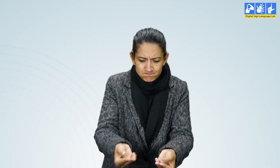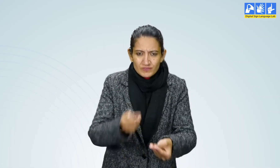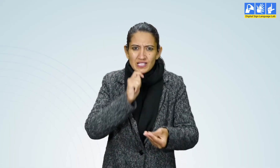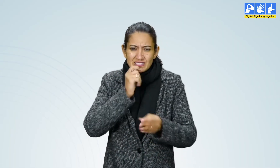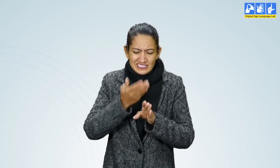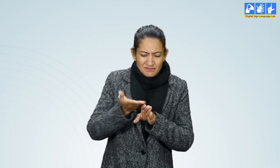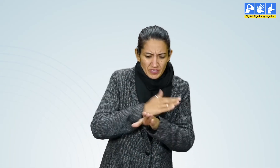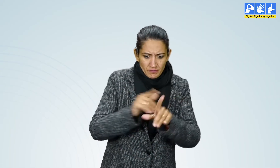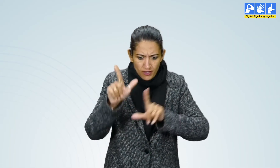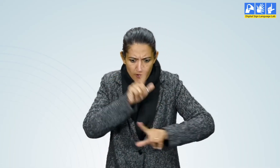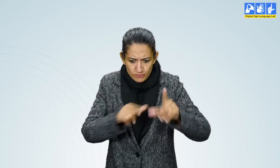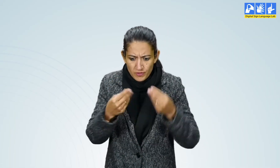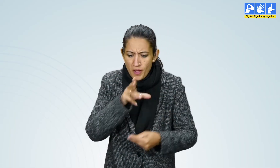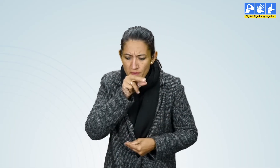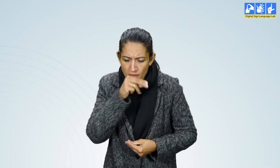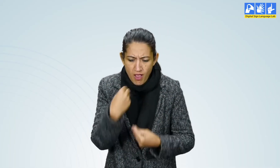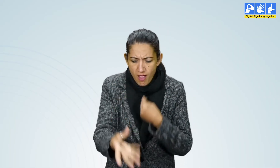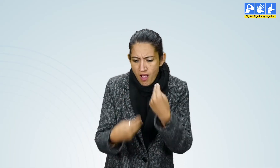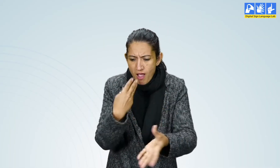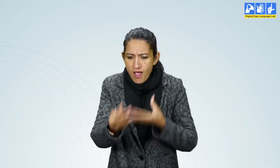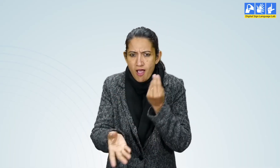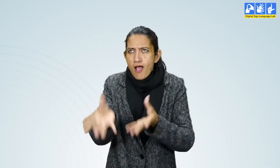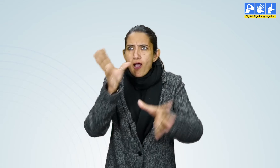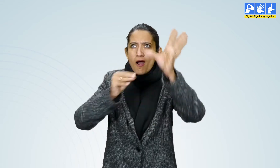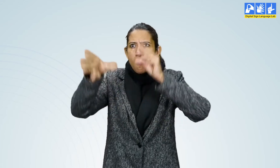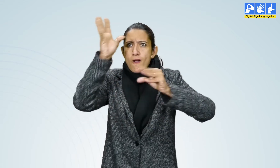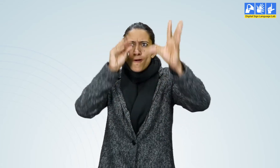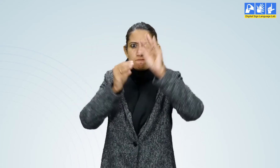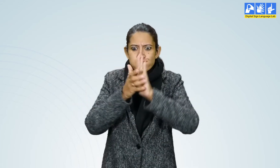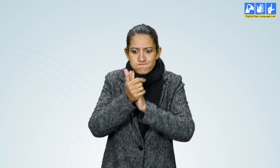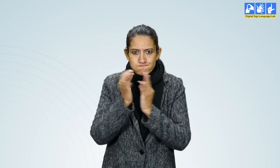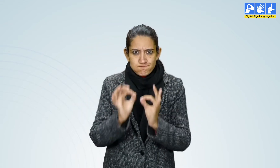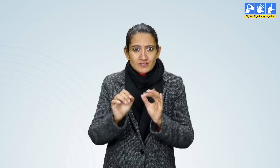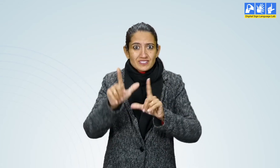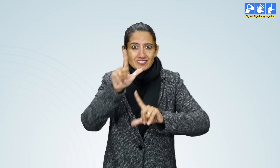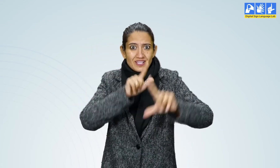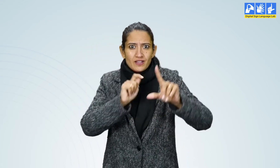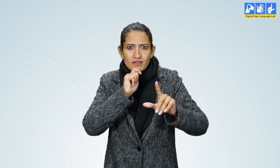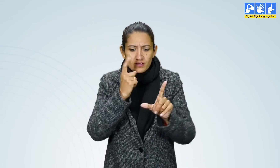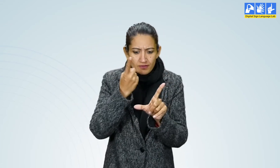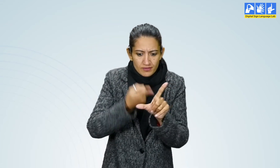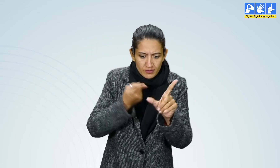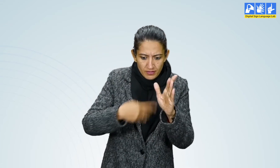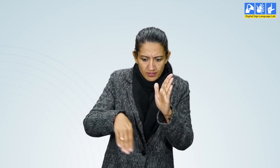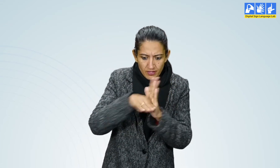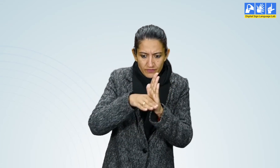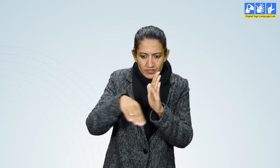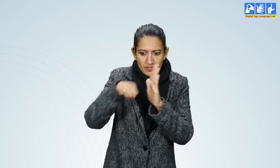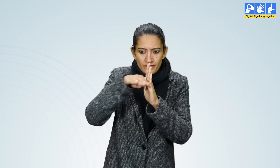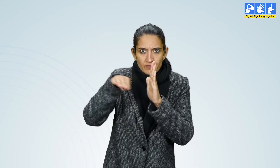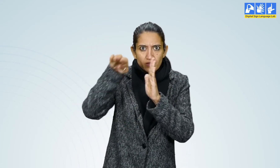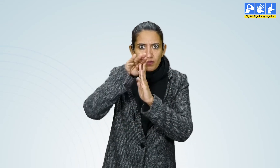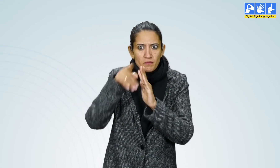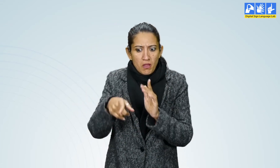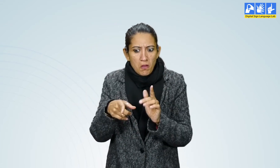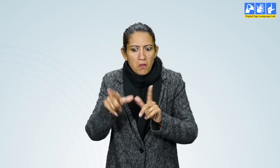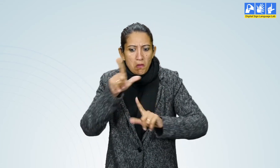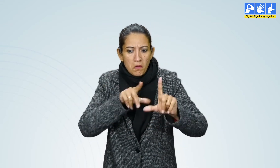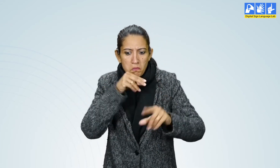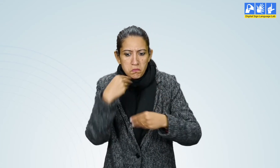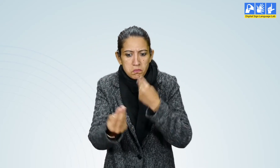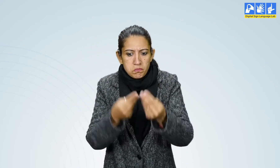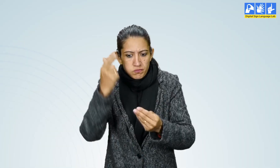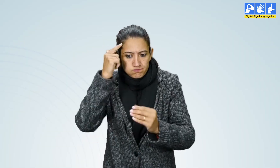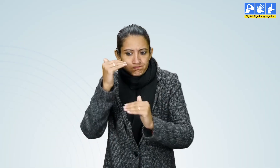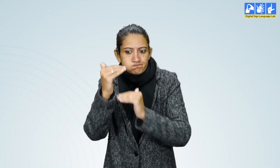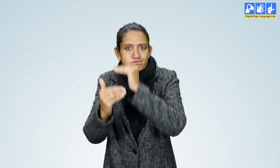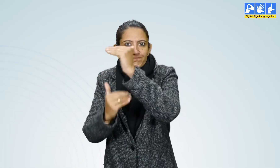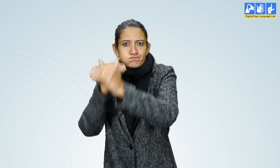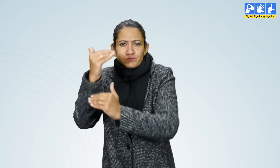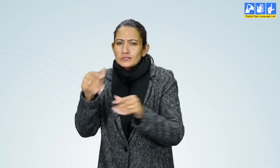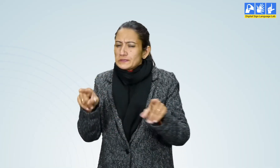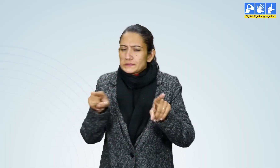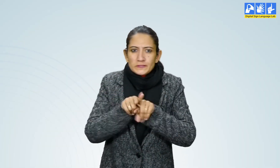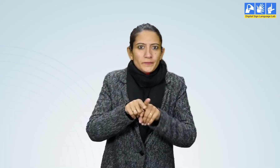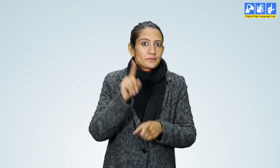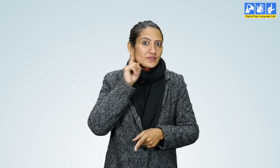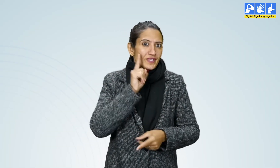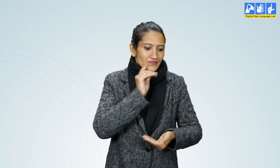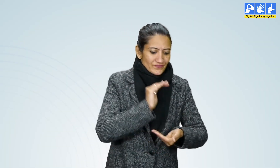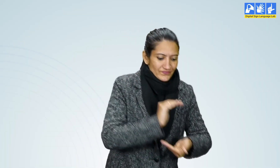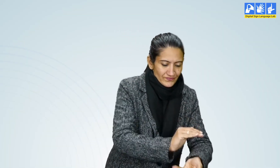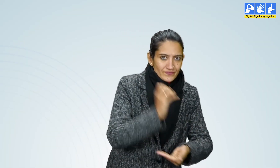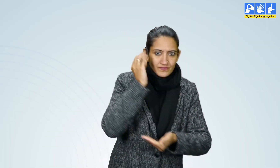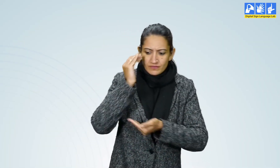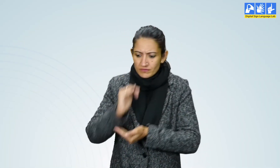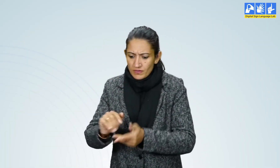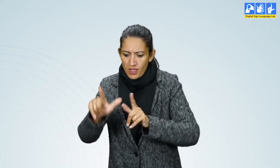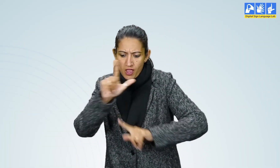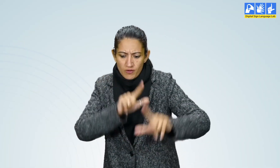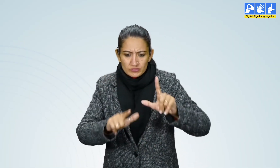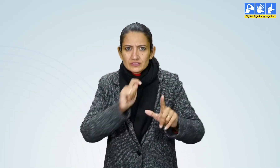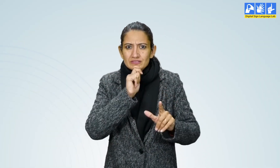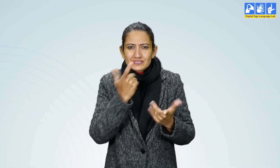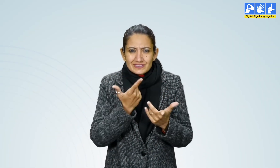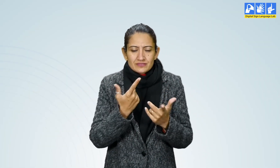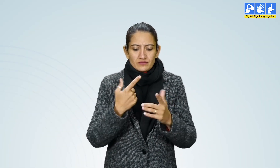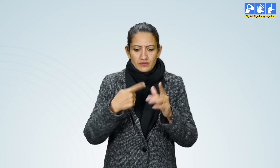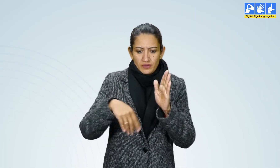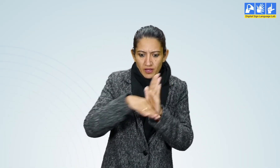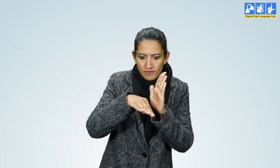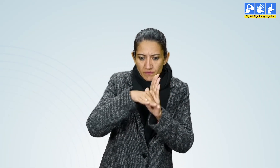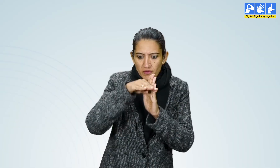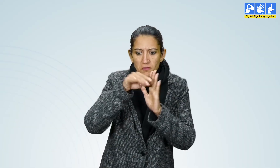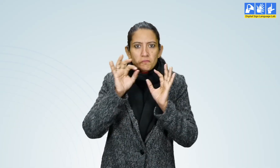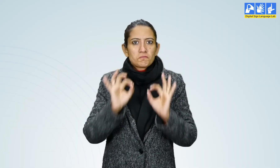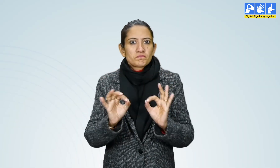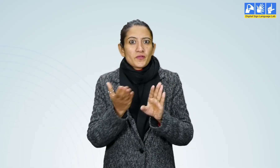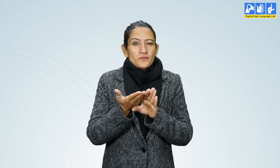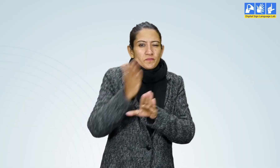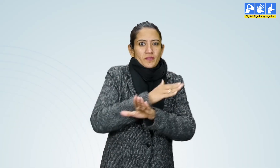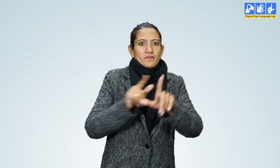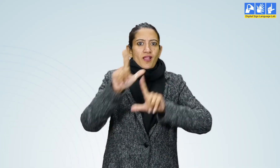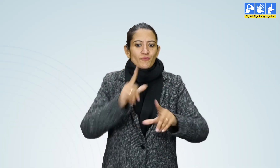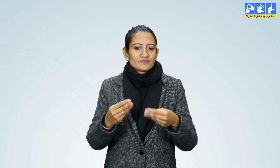If a hearing or deaf child gets early exposure to language then their process of acquiring a language is the same.